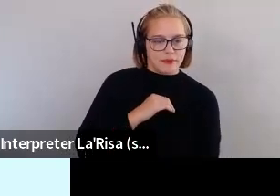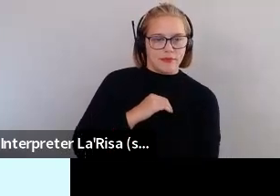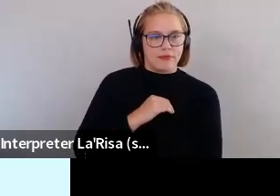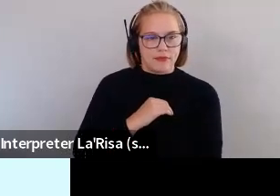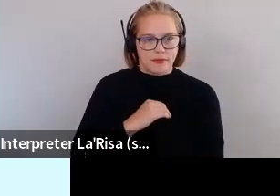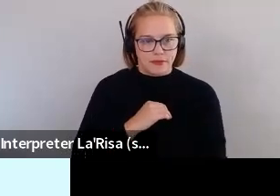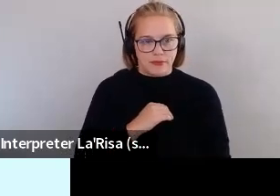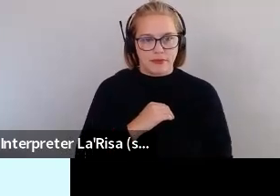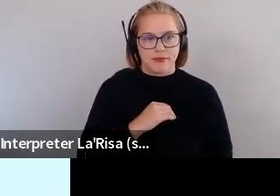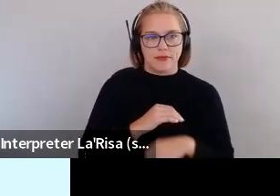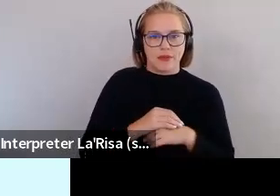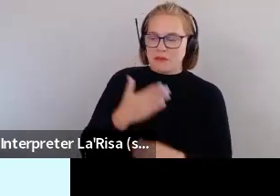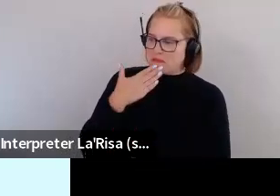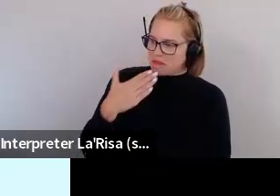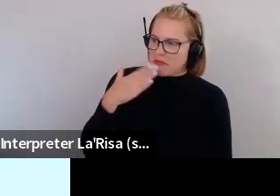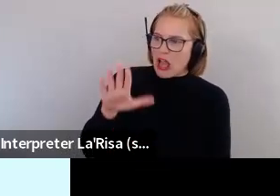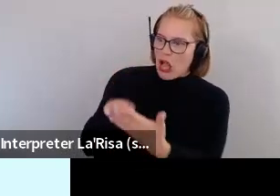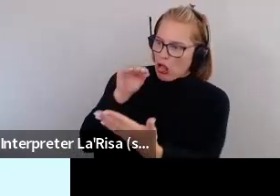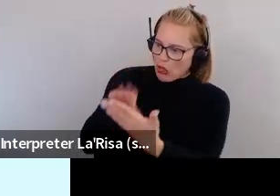Thank you, Marsha. See, I'm going to learn something new too.